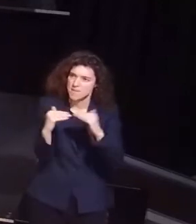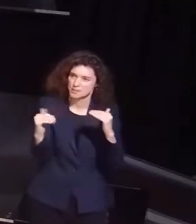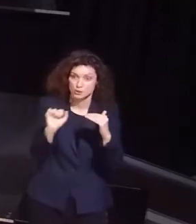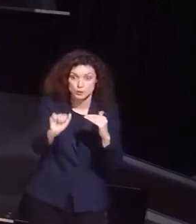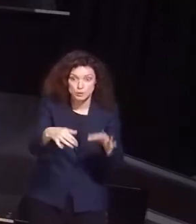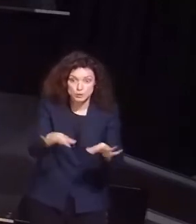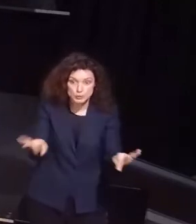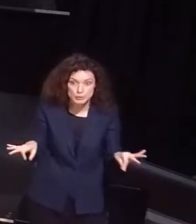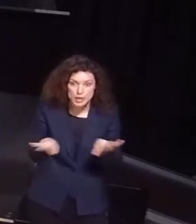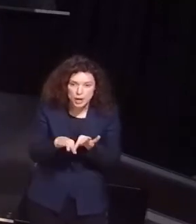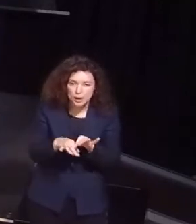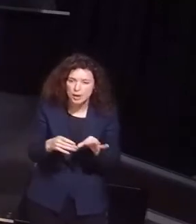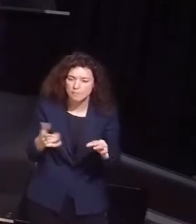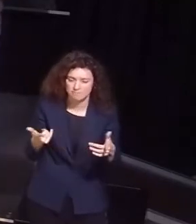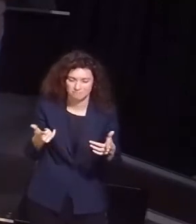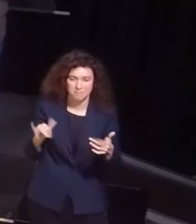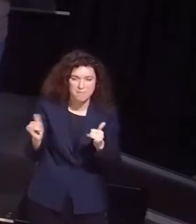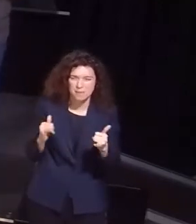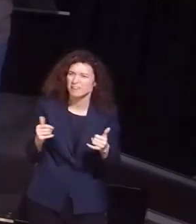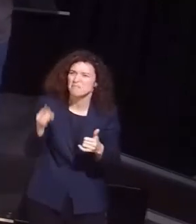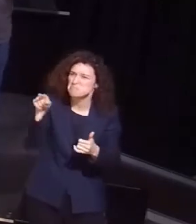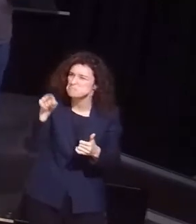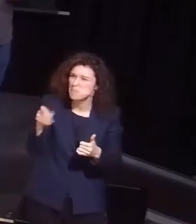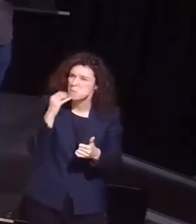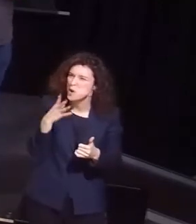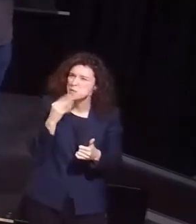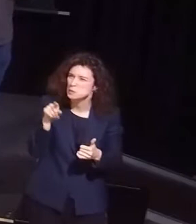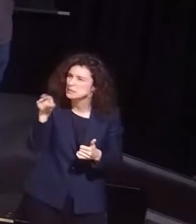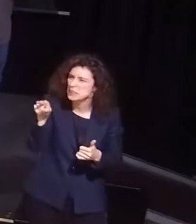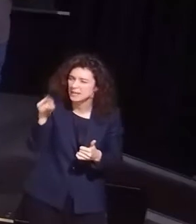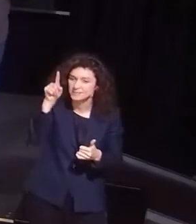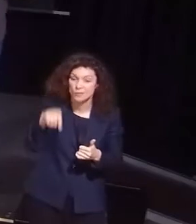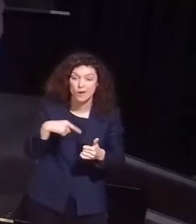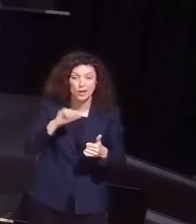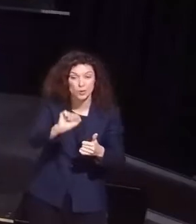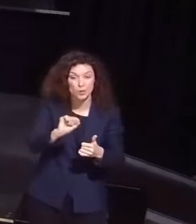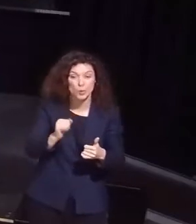as well as the make-up of your studio, how much leadership support you have for accessibility,